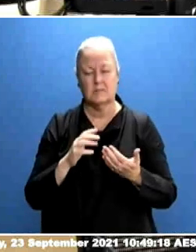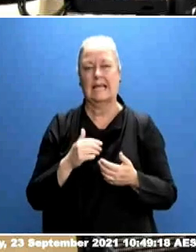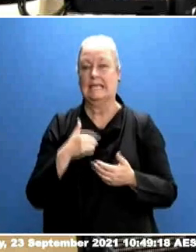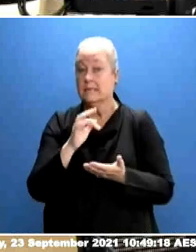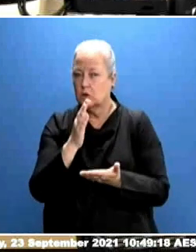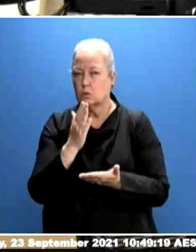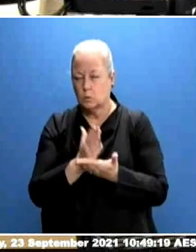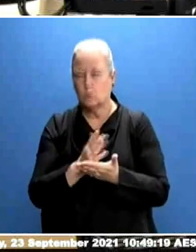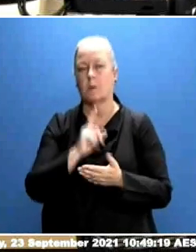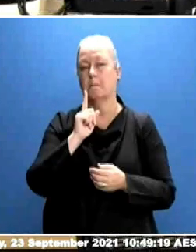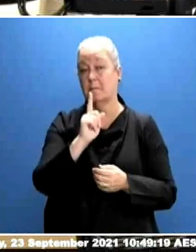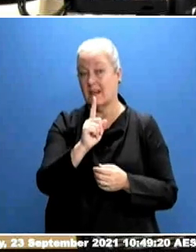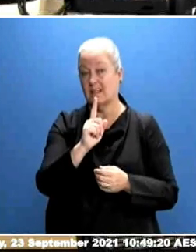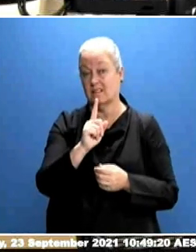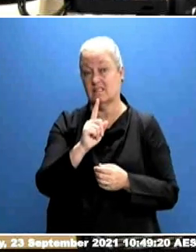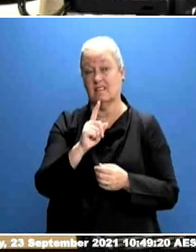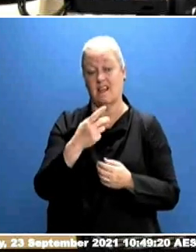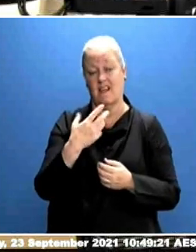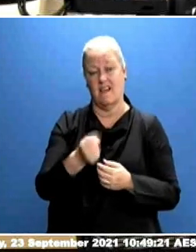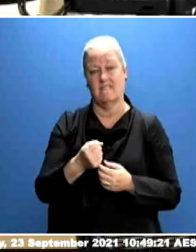We have on the screen, if that assists, the relevant page.